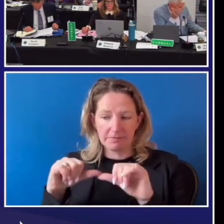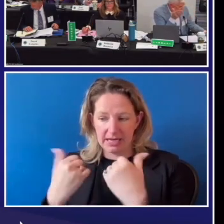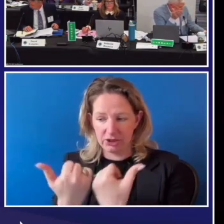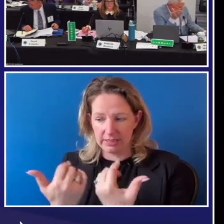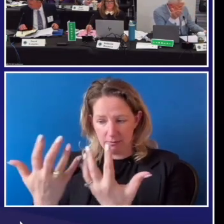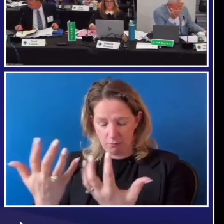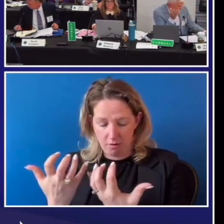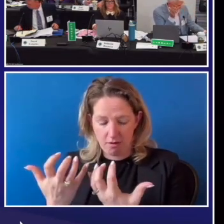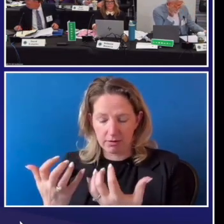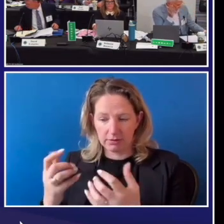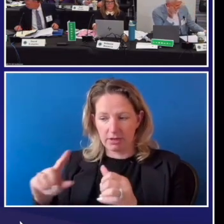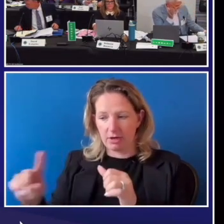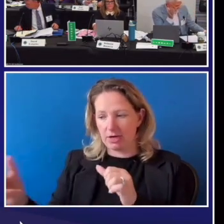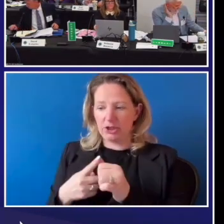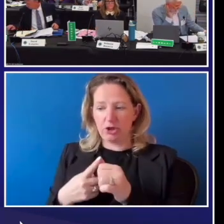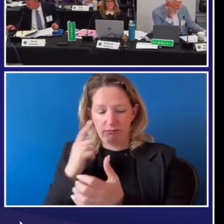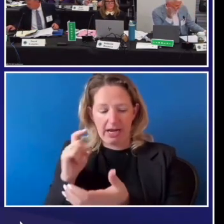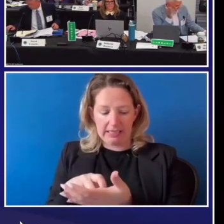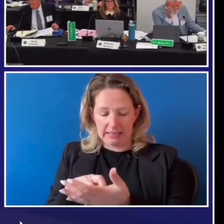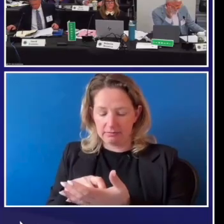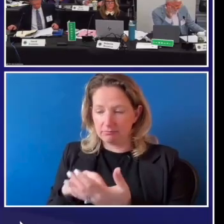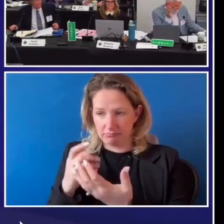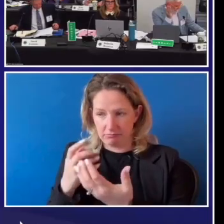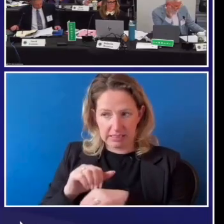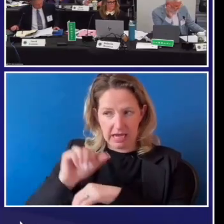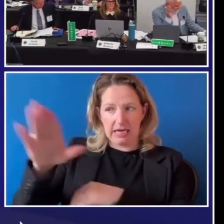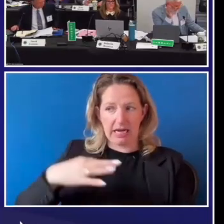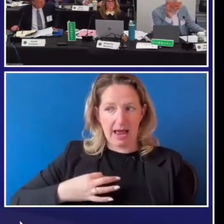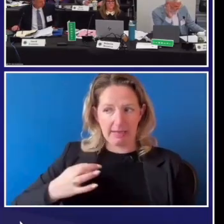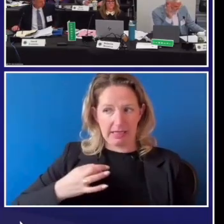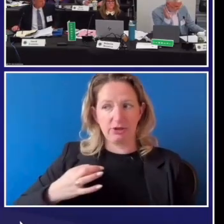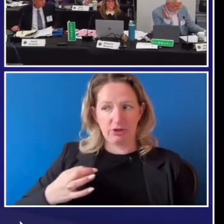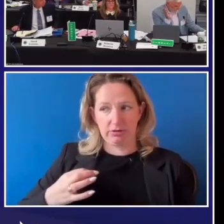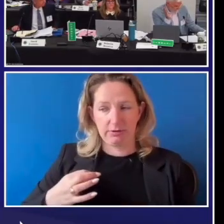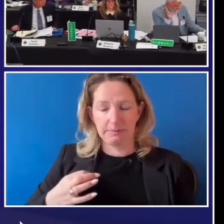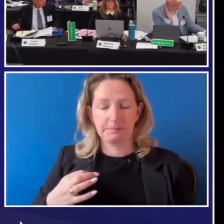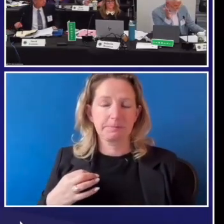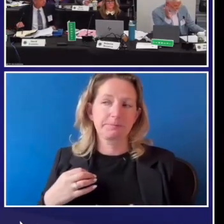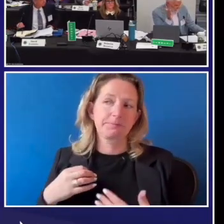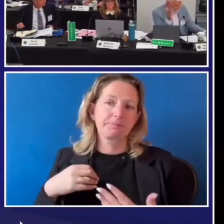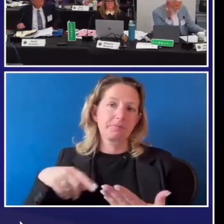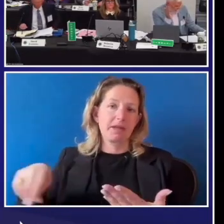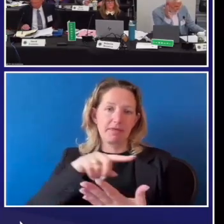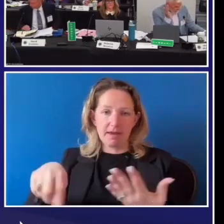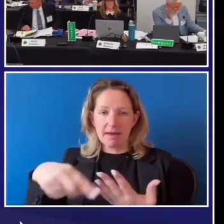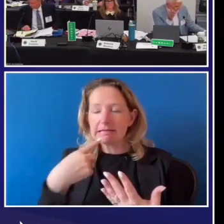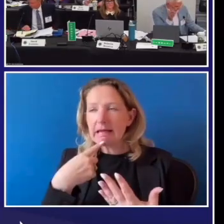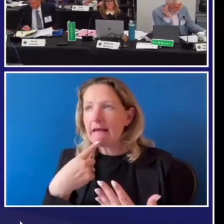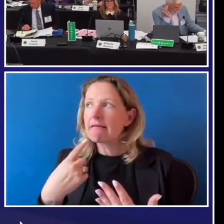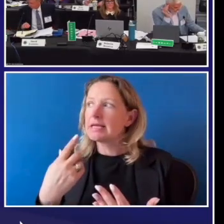application in, they'll say, we believe we either will have it. You know, we have a program that's waiting for